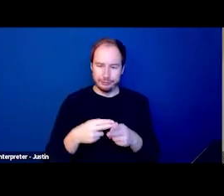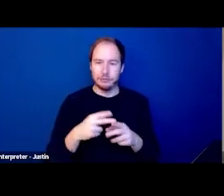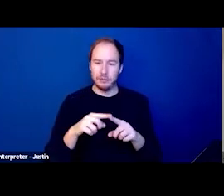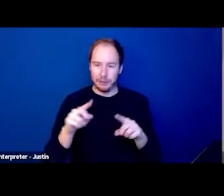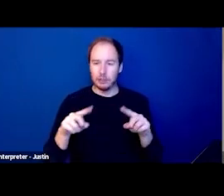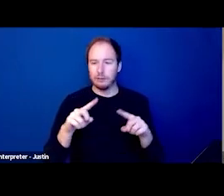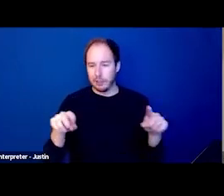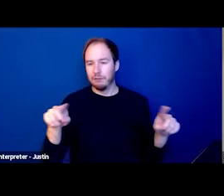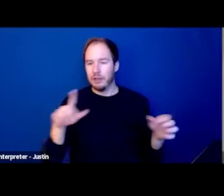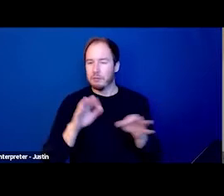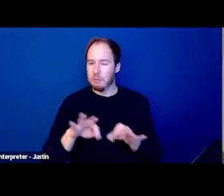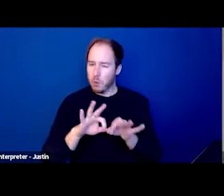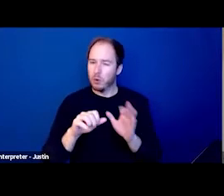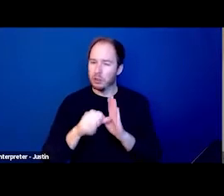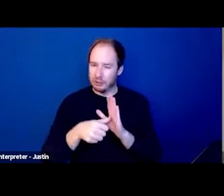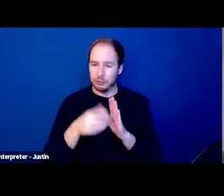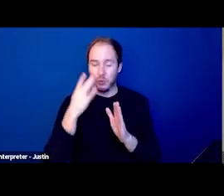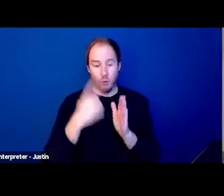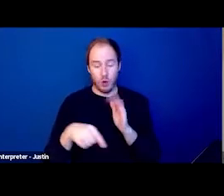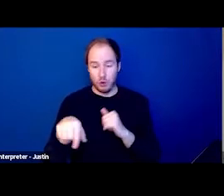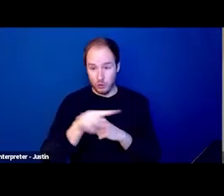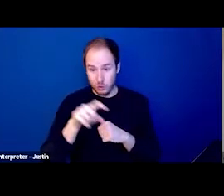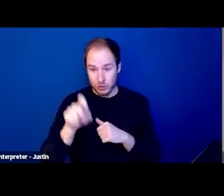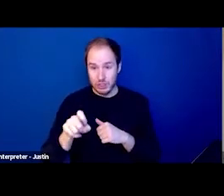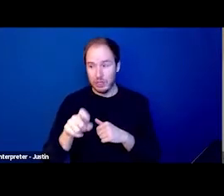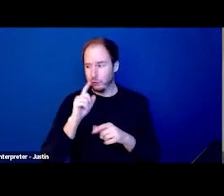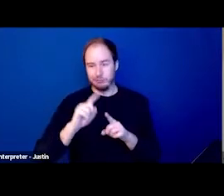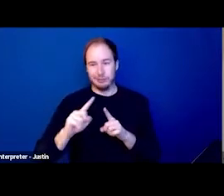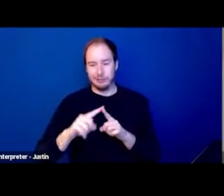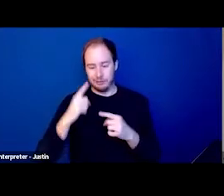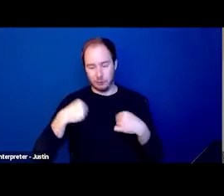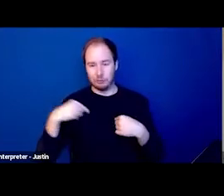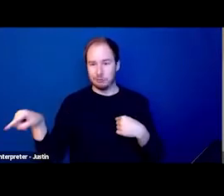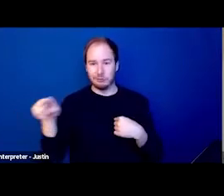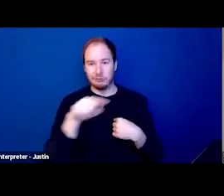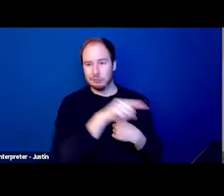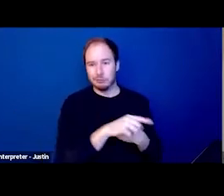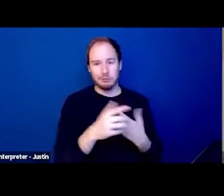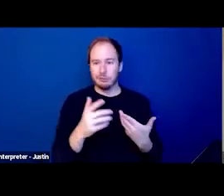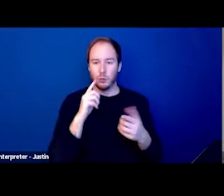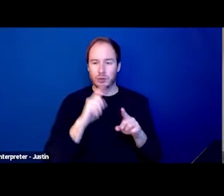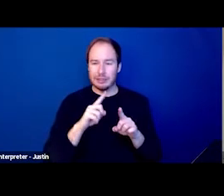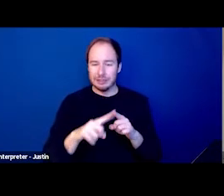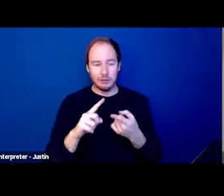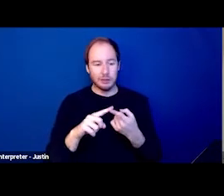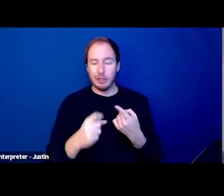because what is needed in your community is gonna look different depending on a number of factors. How many people in your community